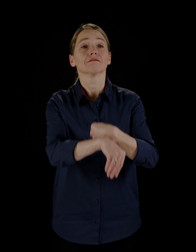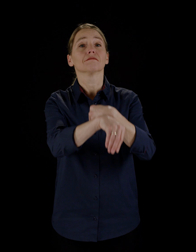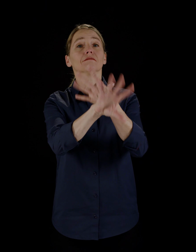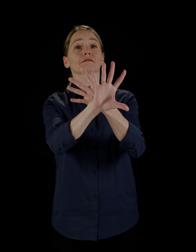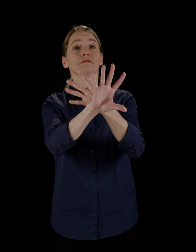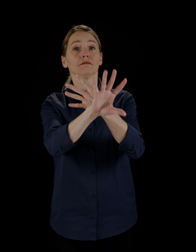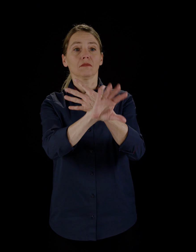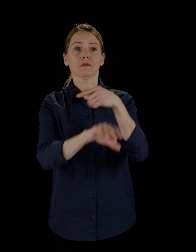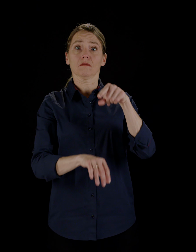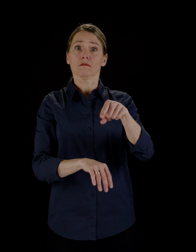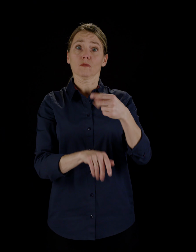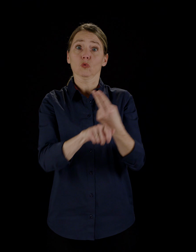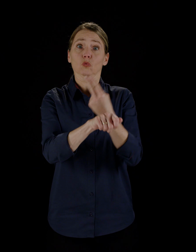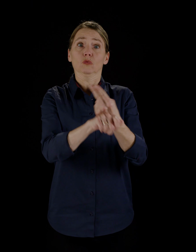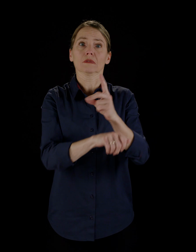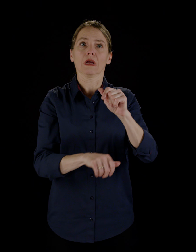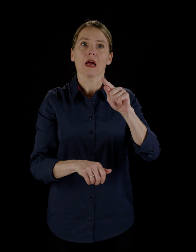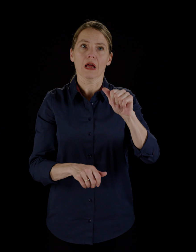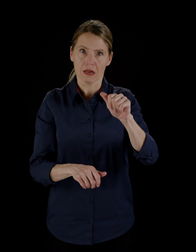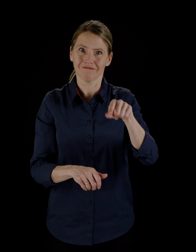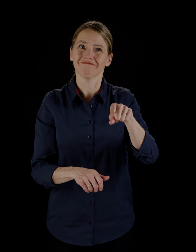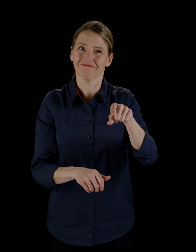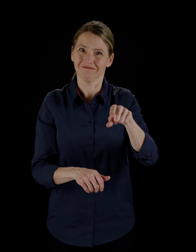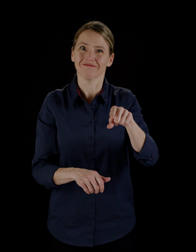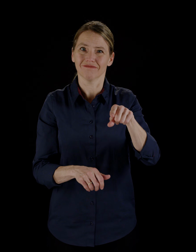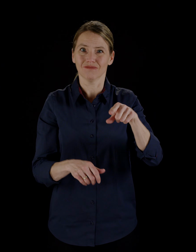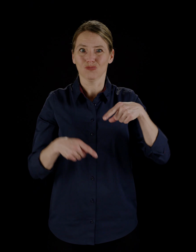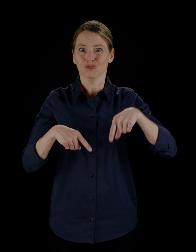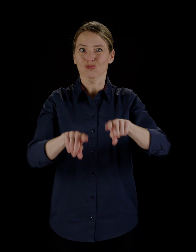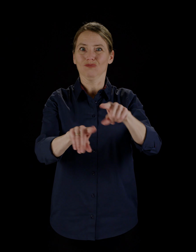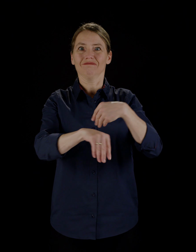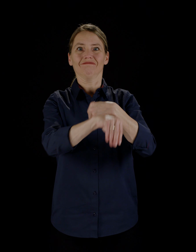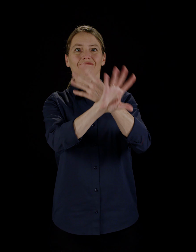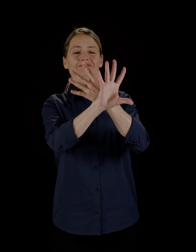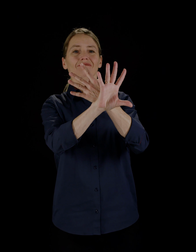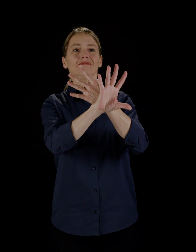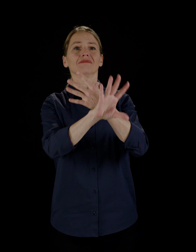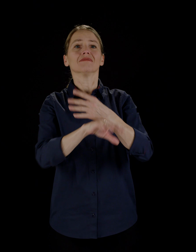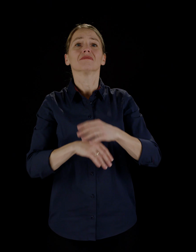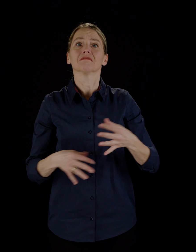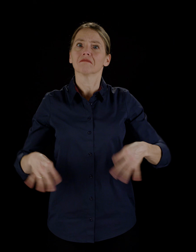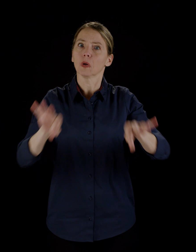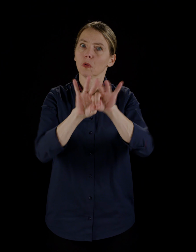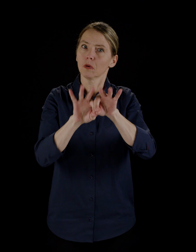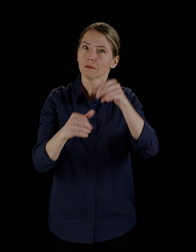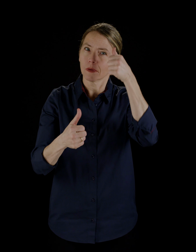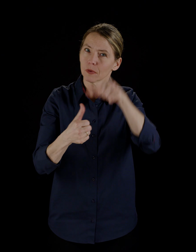Video calls use data. During a video call, it is important to remember that data is both